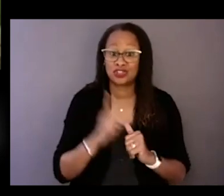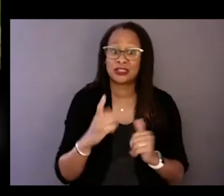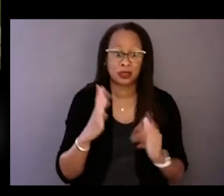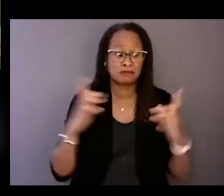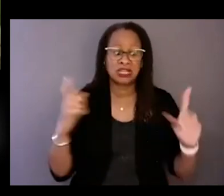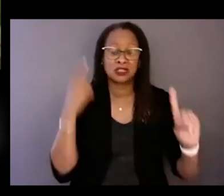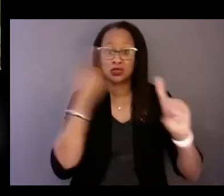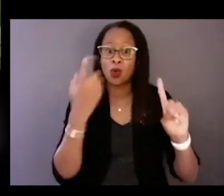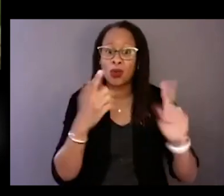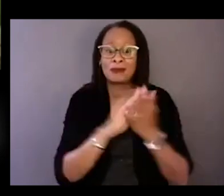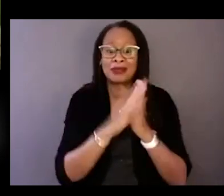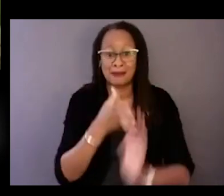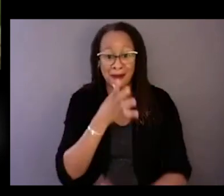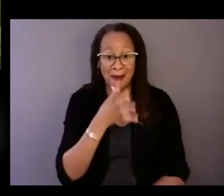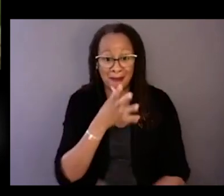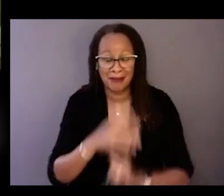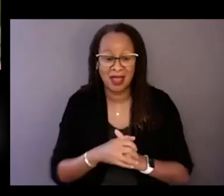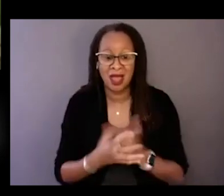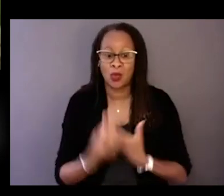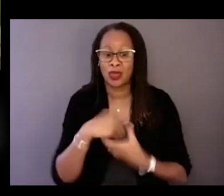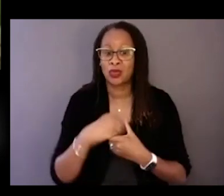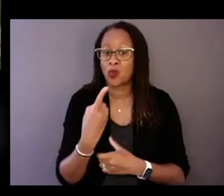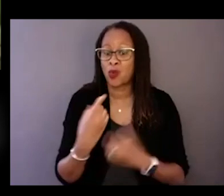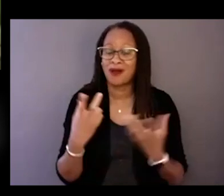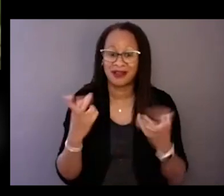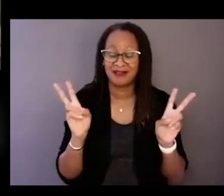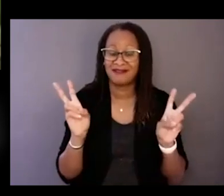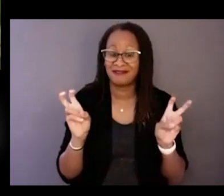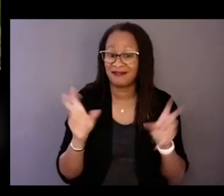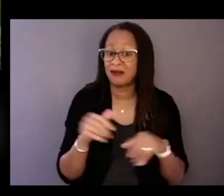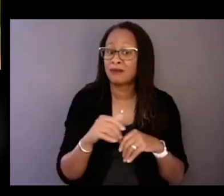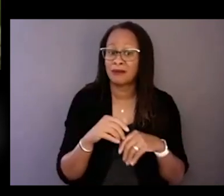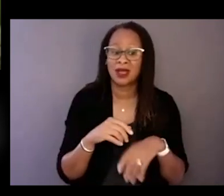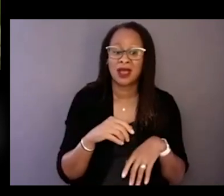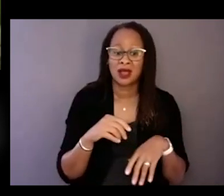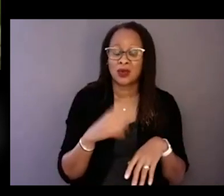And she had said, you know, we included one in the film but there were several where she says, oh I'm going to dance and sing on the side.